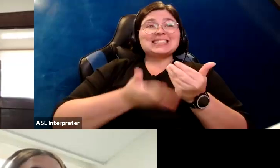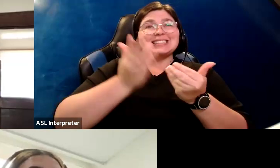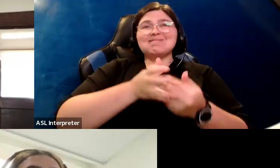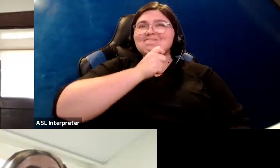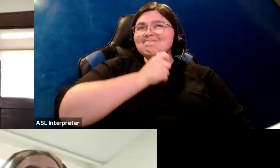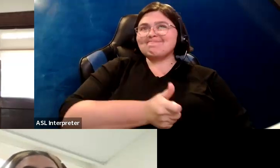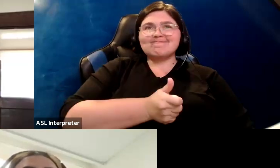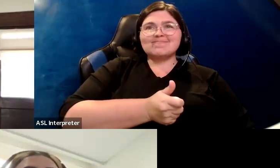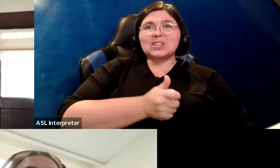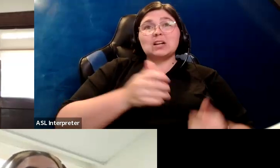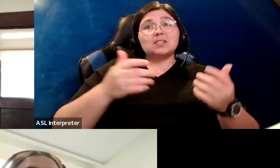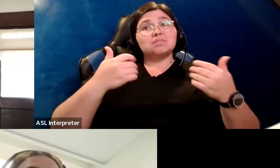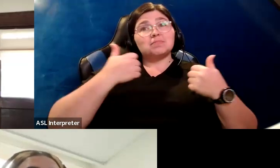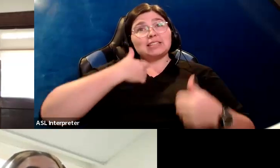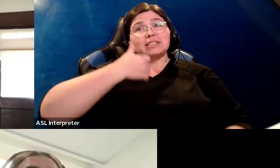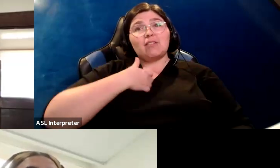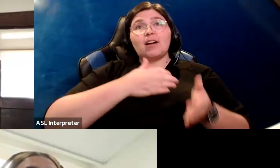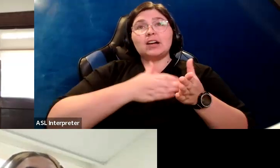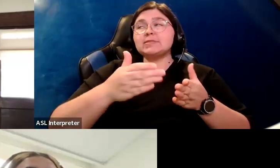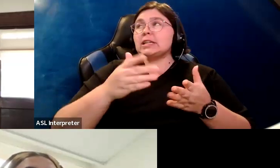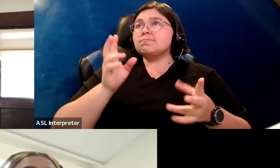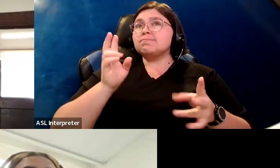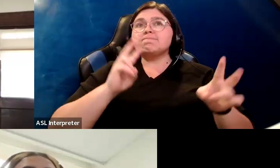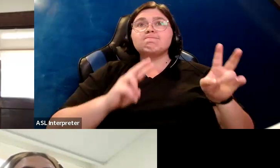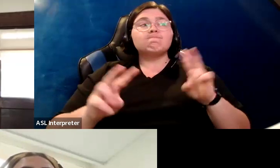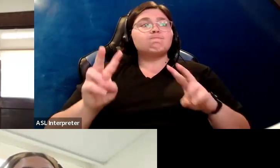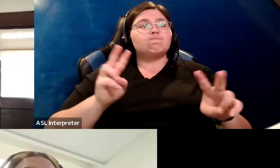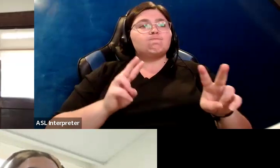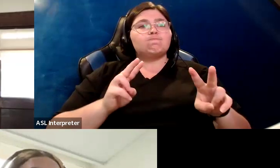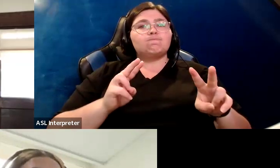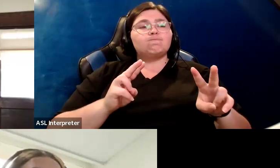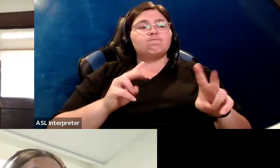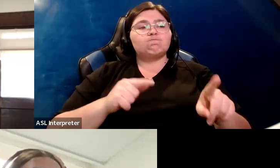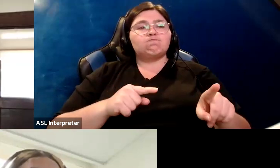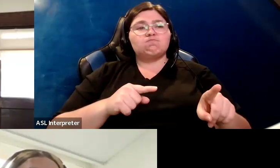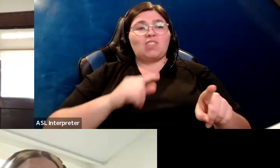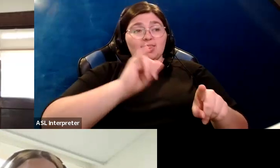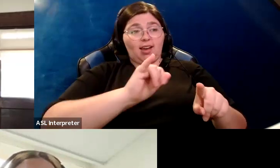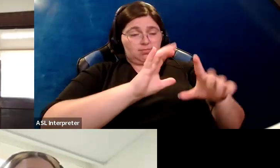I often found myself in situations that weren't built with my needs in mind.